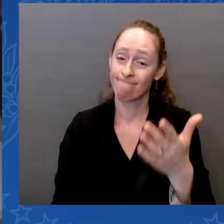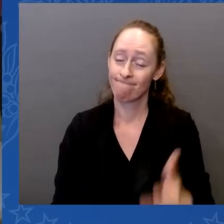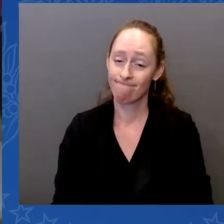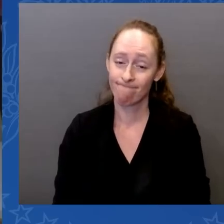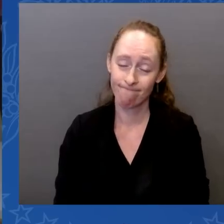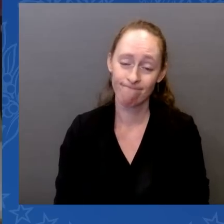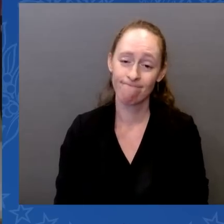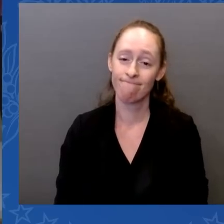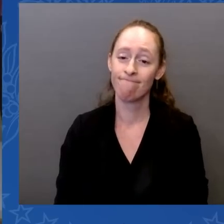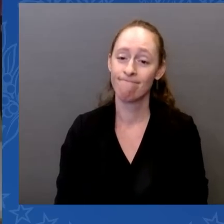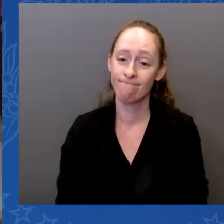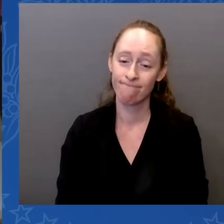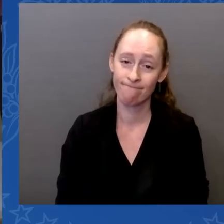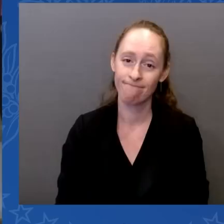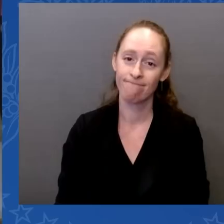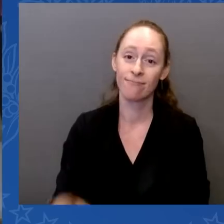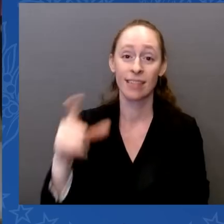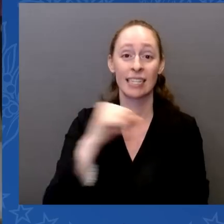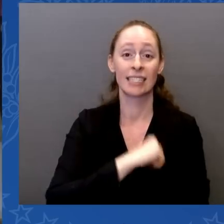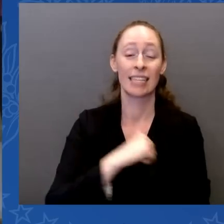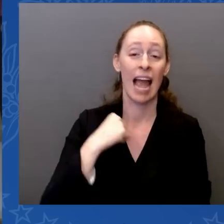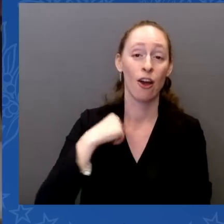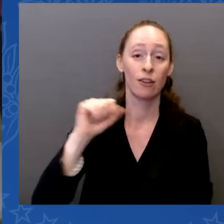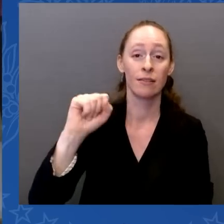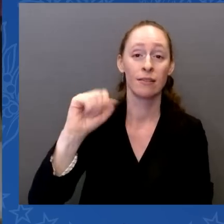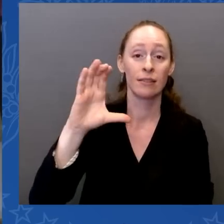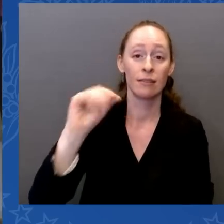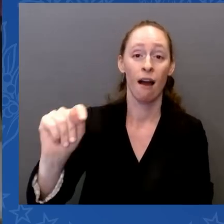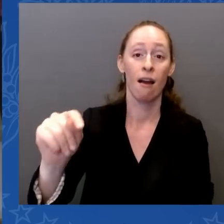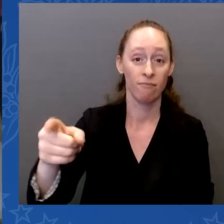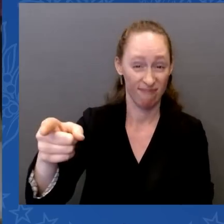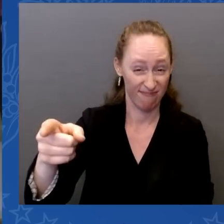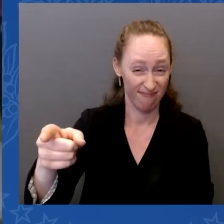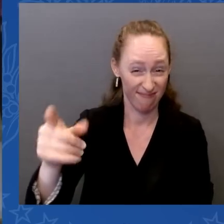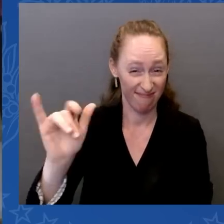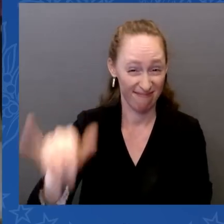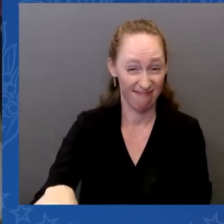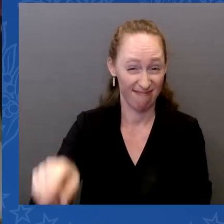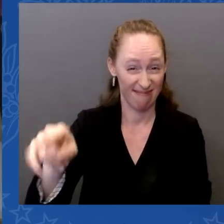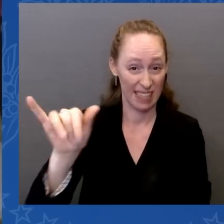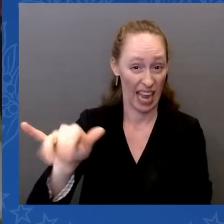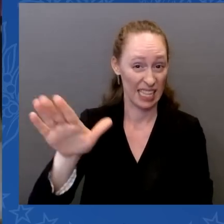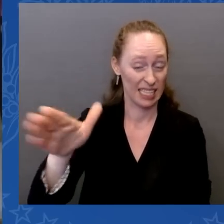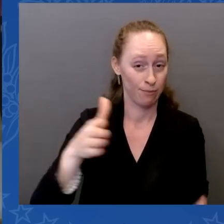has proposed the plan where Social Security, Medicare every five years on the chopping block.